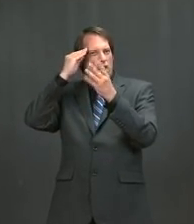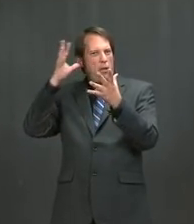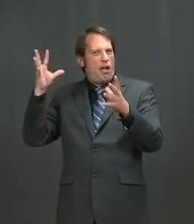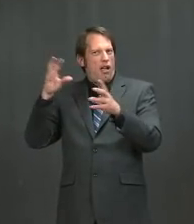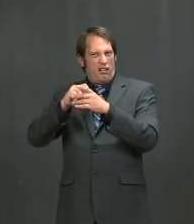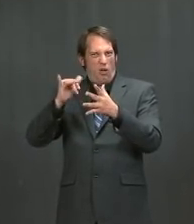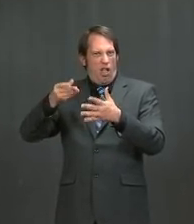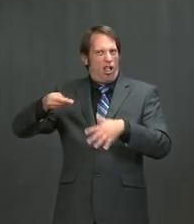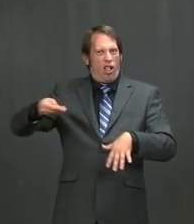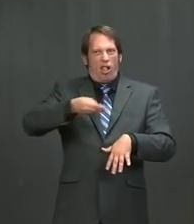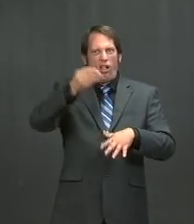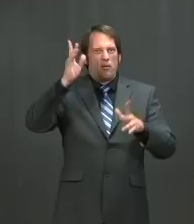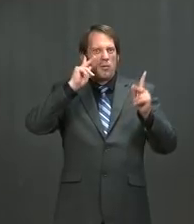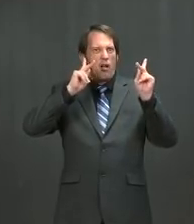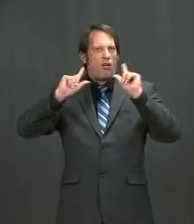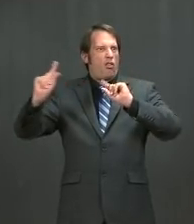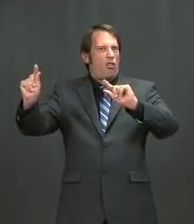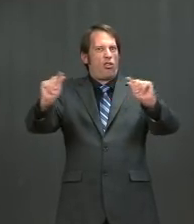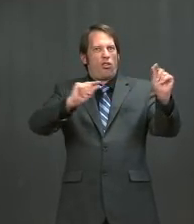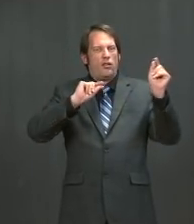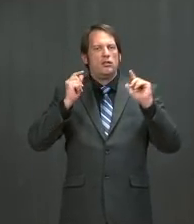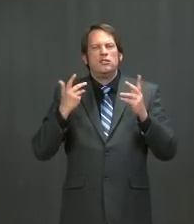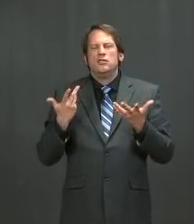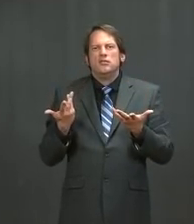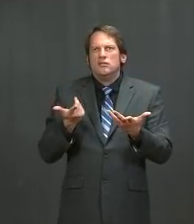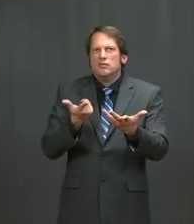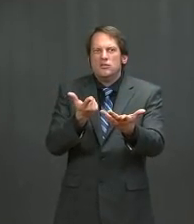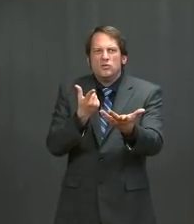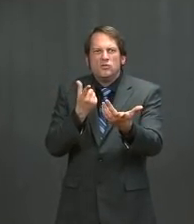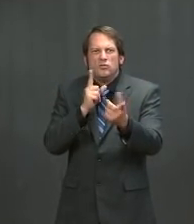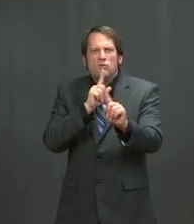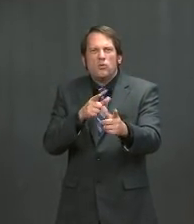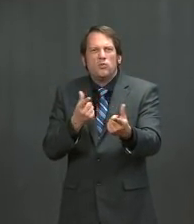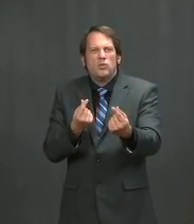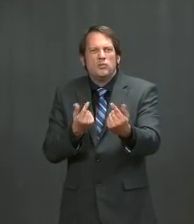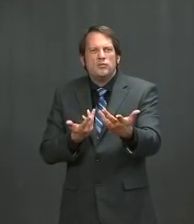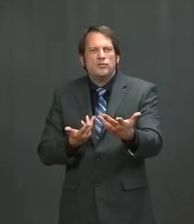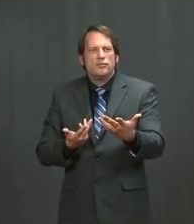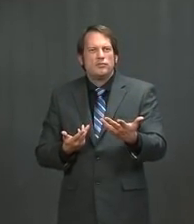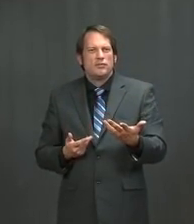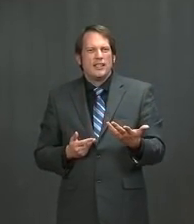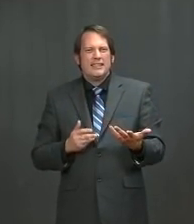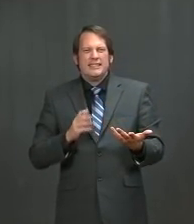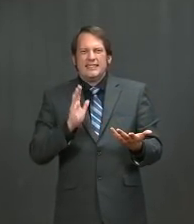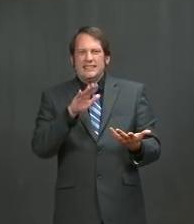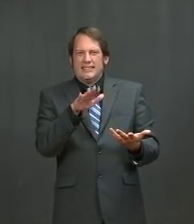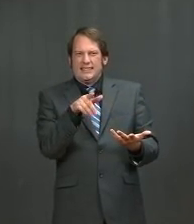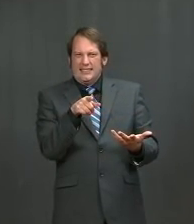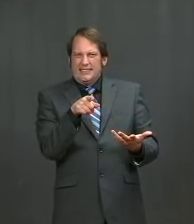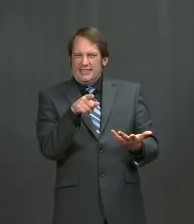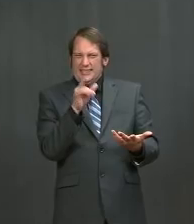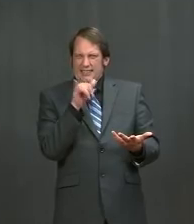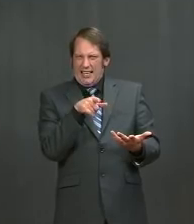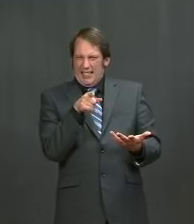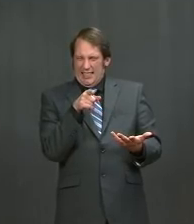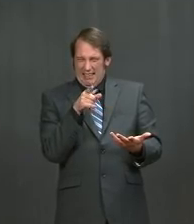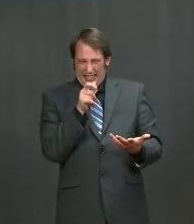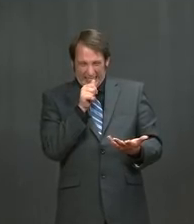on the infrastructure bill? Ms. Psaki: Sounds mysterious, the memo -- the secret memo. The Press: Well, confidential. Ms. Psaki: Are you saying -- just so I understand your question, are you saying there are things